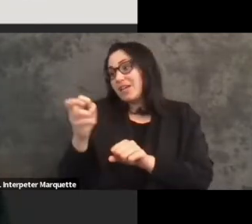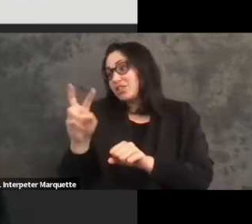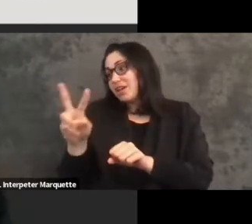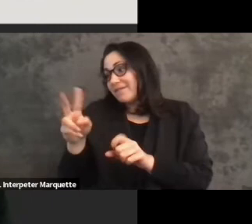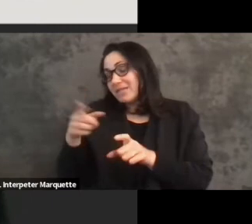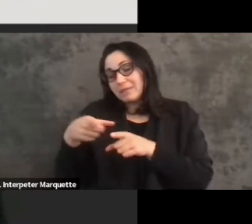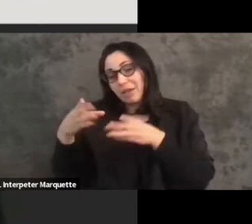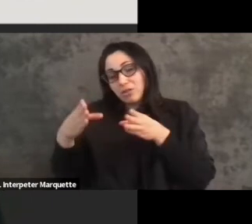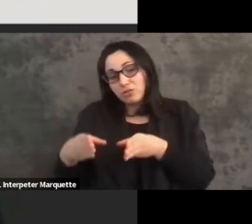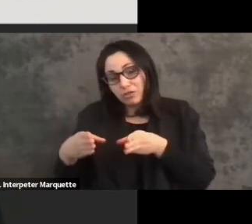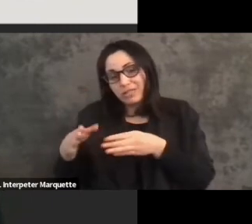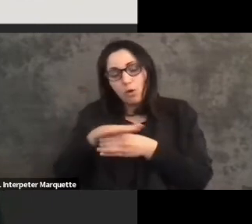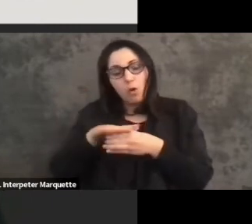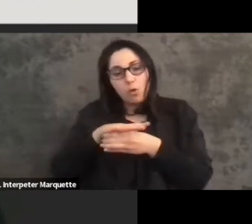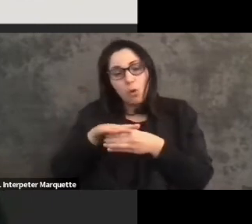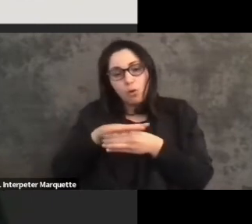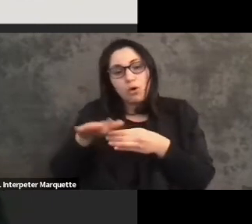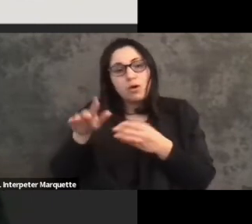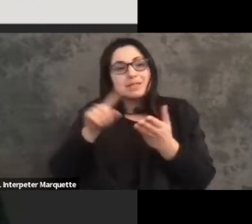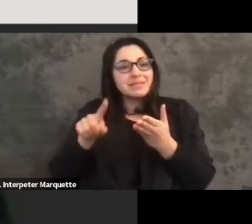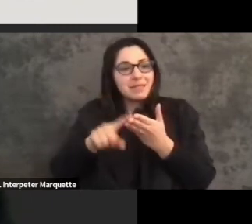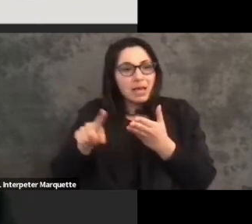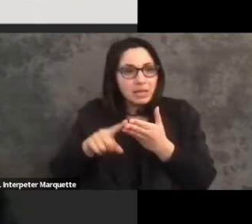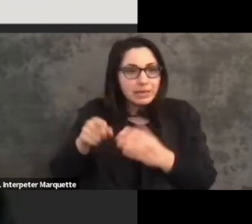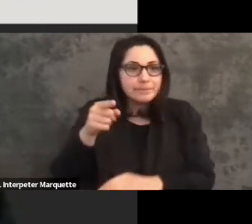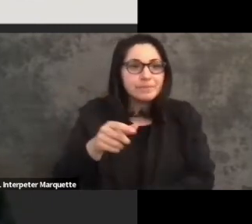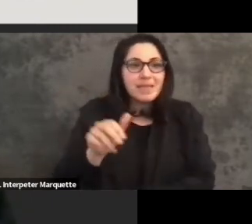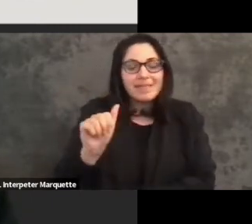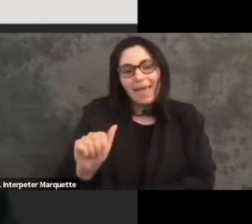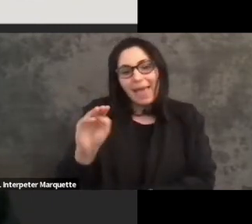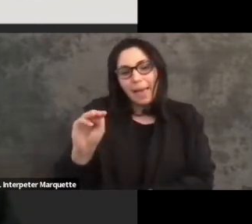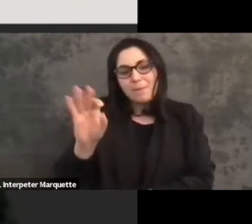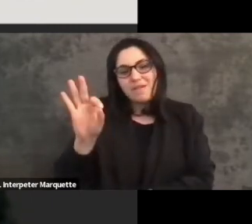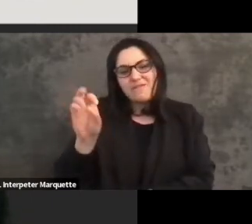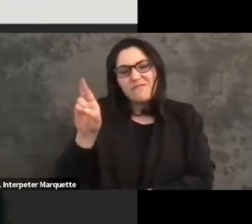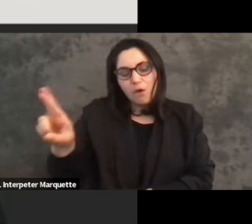from Dr. Peluso? This is a great question. We've been working with one of our HIV aging